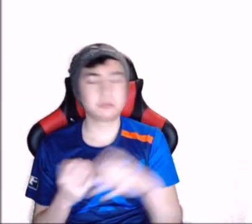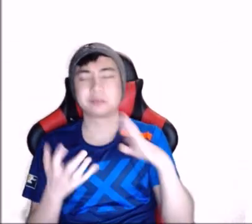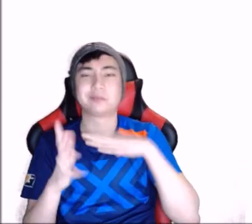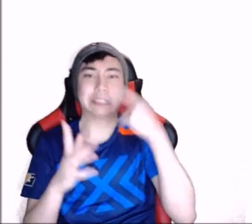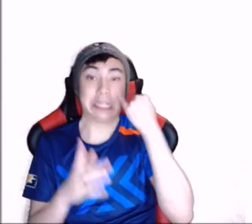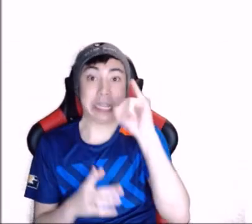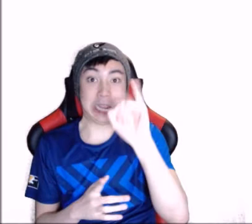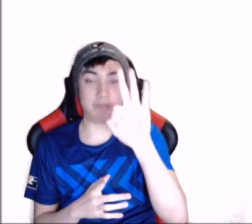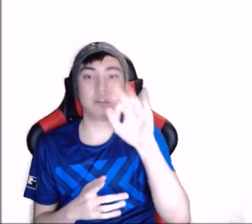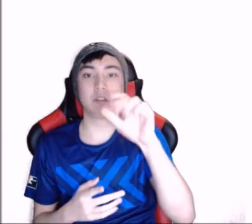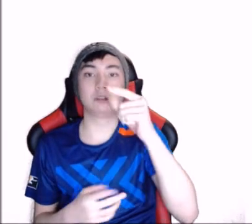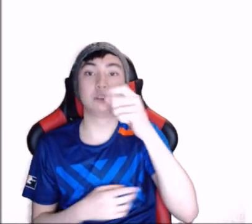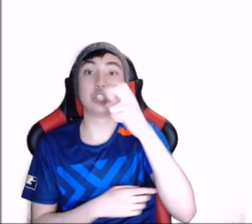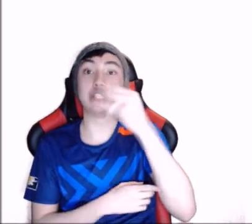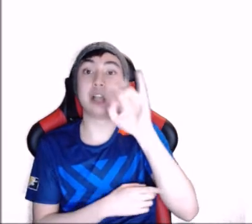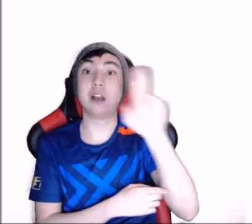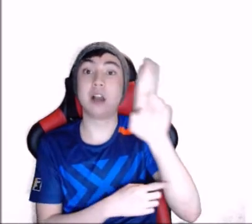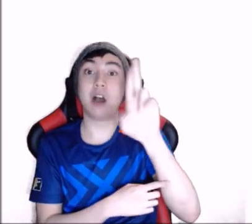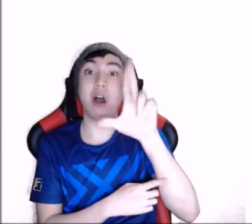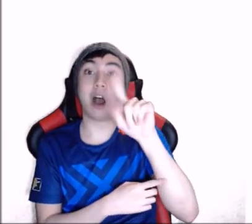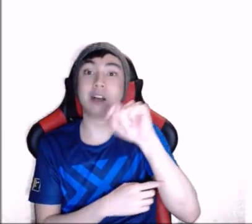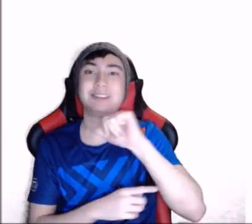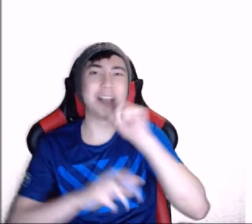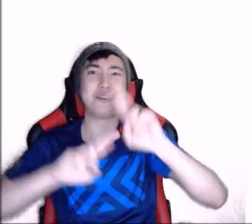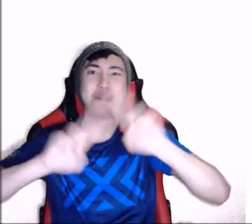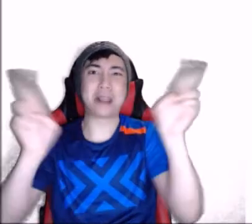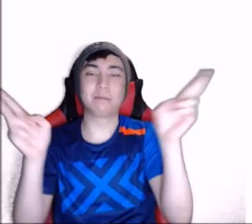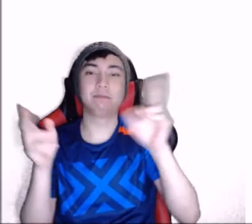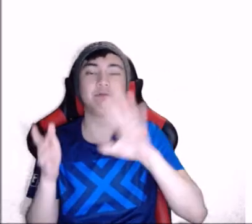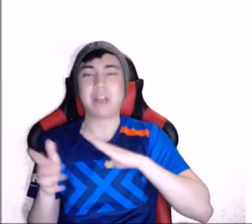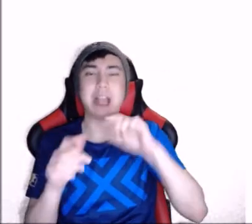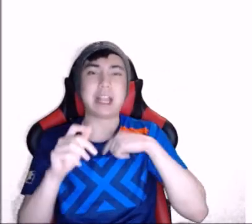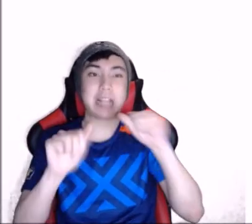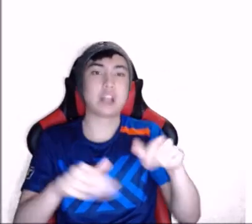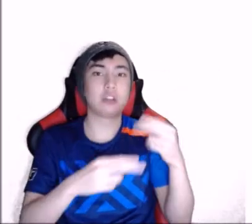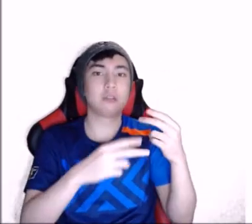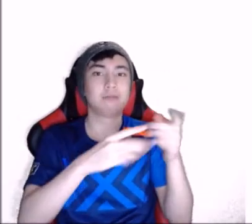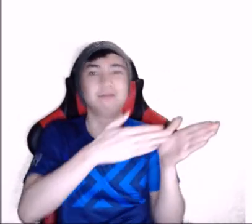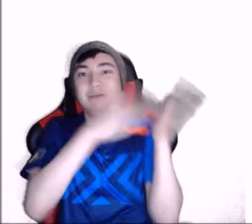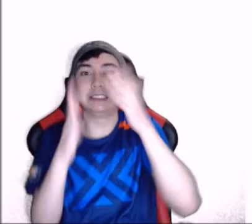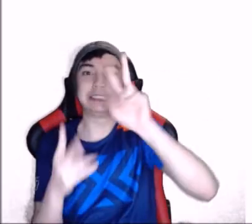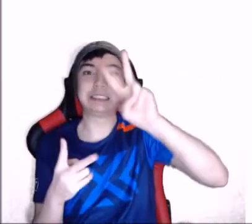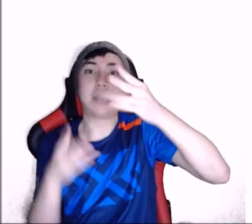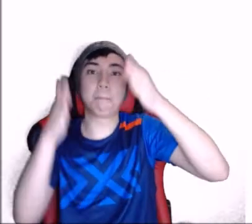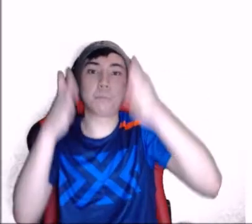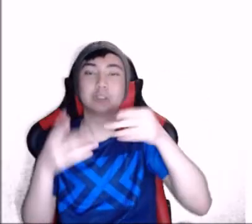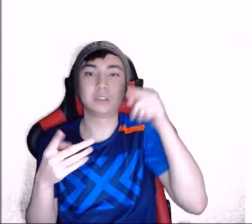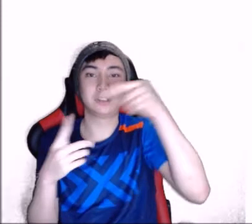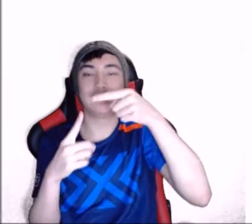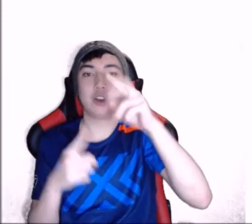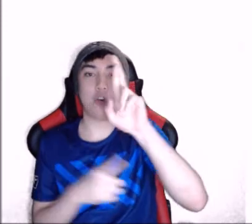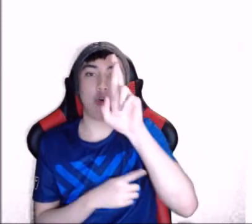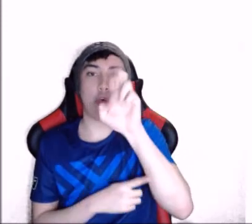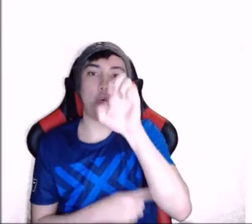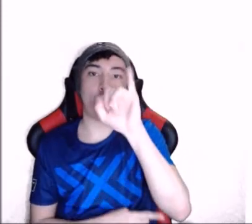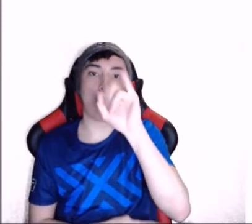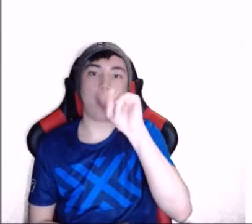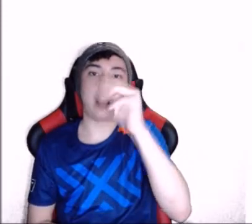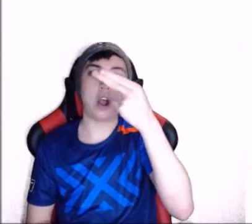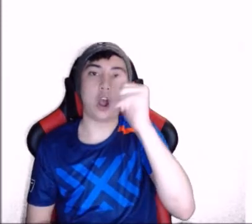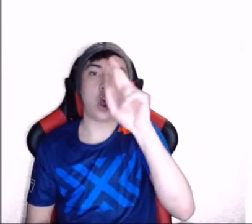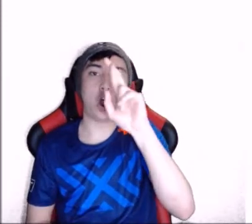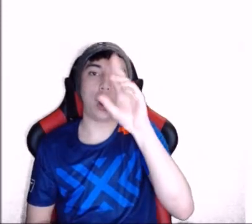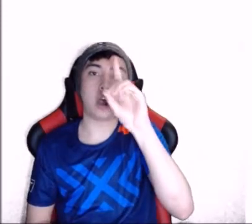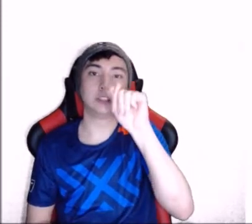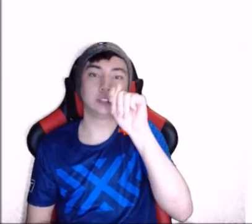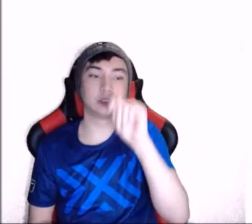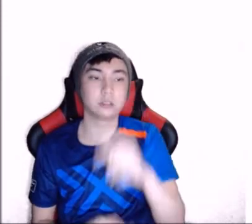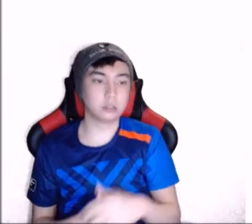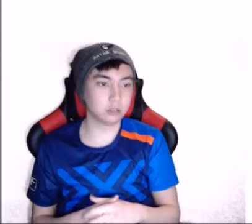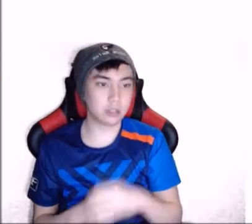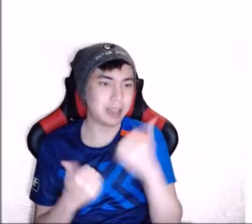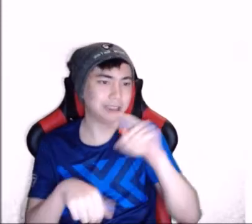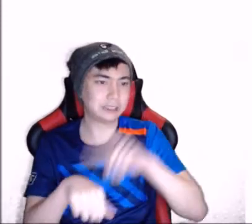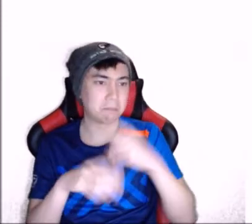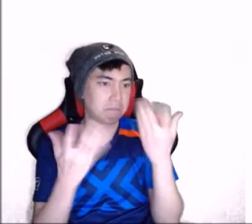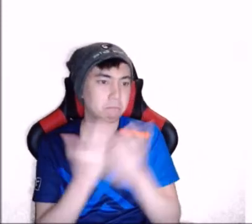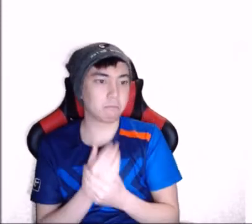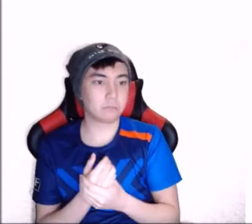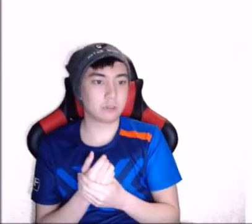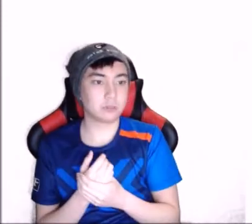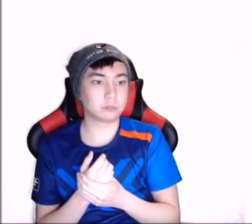If Genji’s ult is not ready, I can still nano-boost Reinhardt anytime